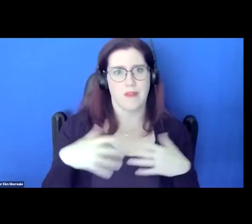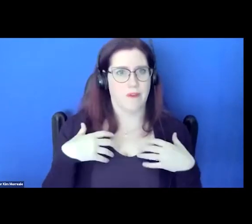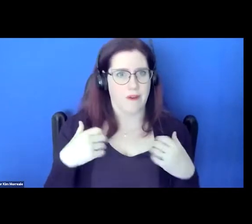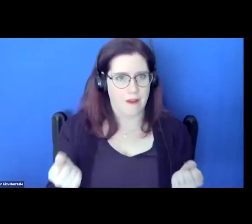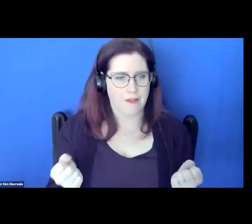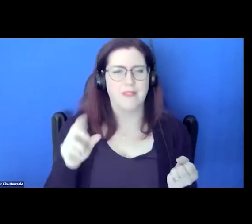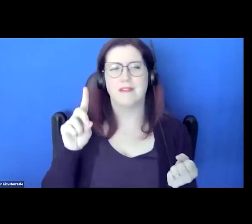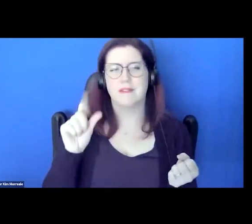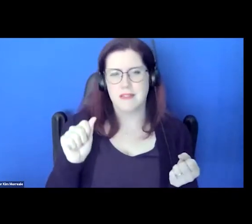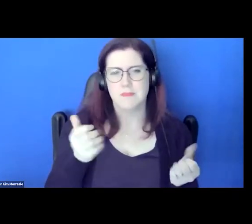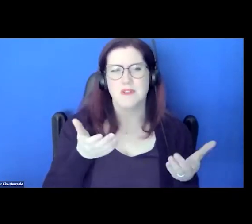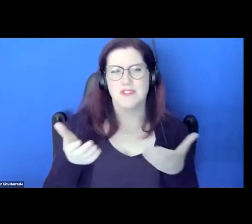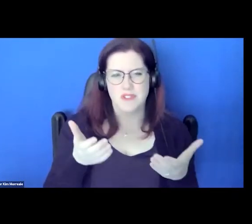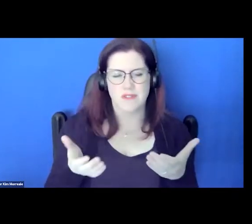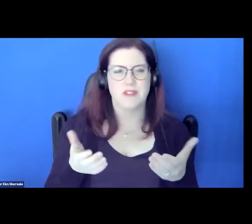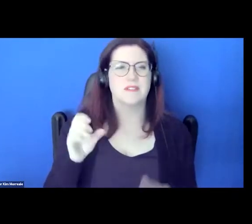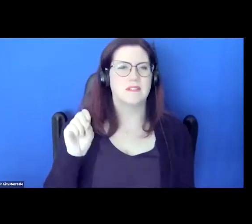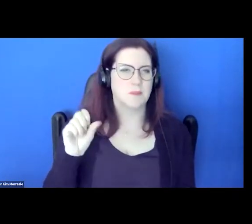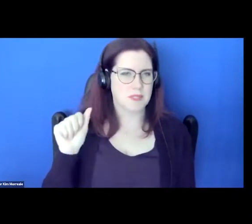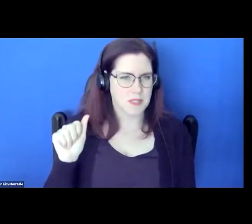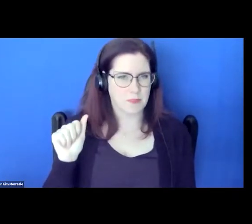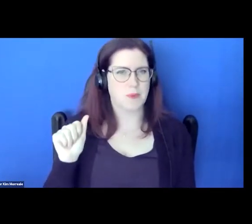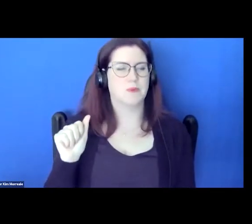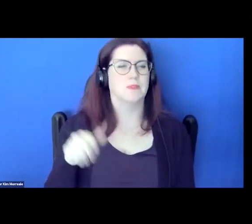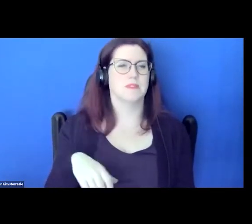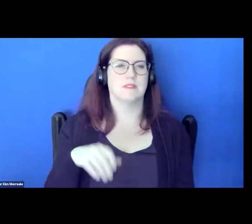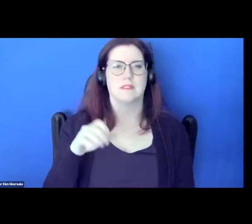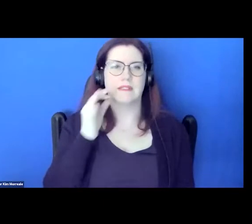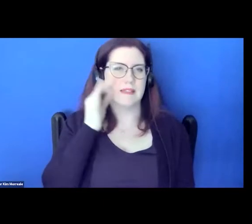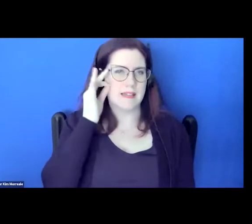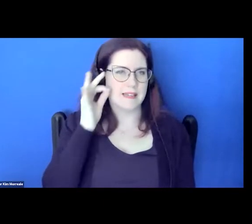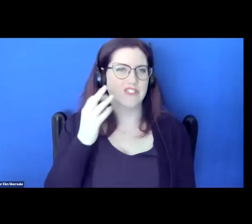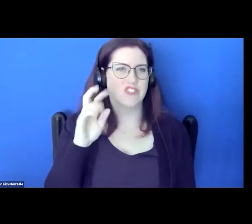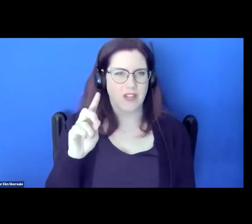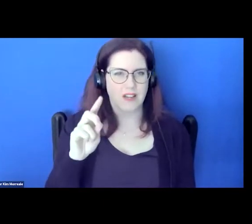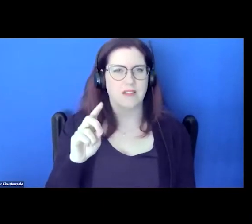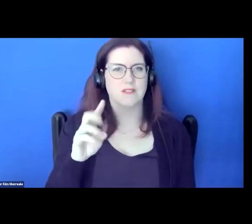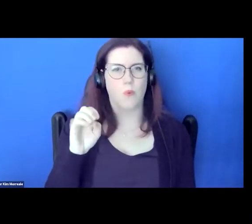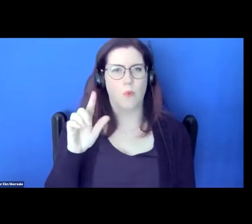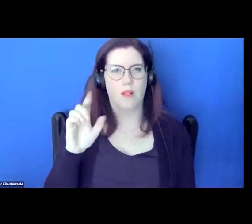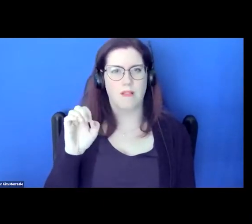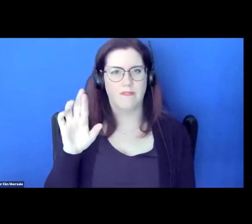substance abuse prevention and treatment, Indian child welfare and law enforcement. So these are all connection.